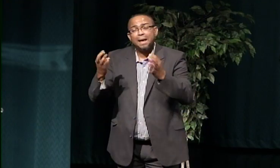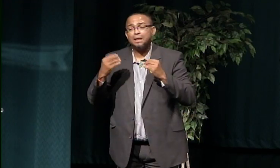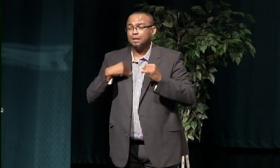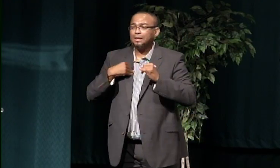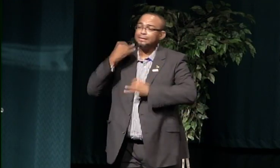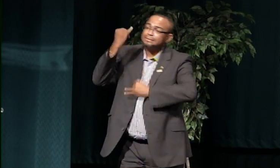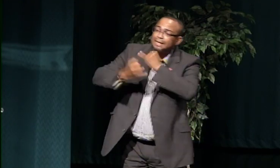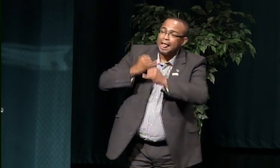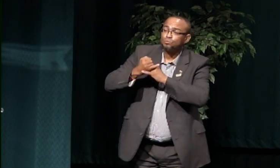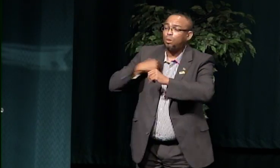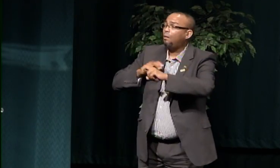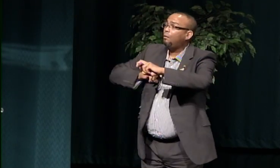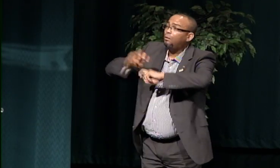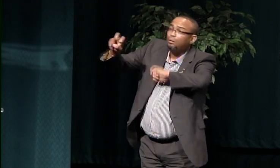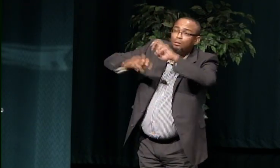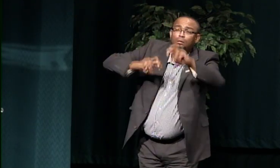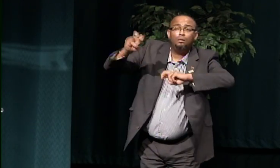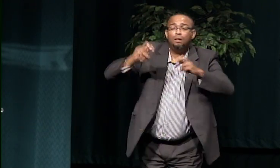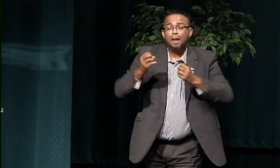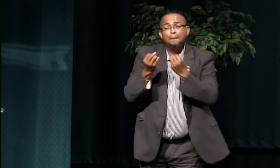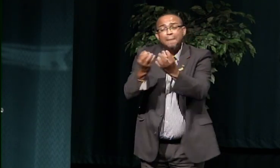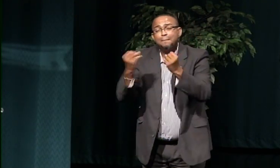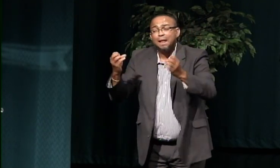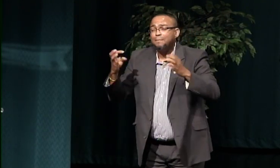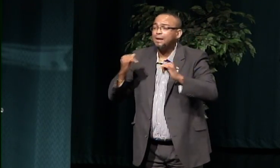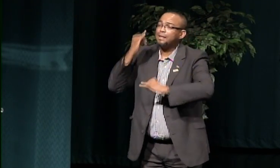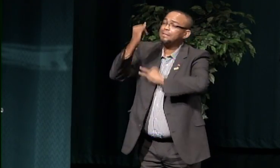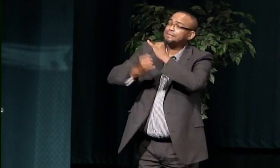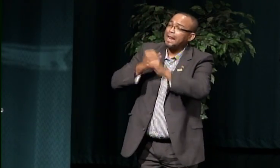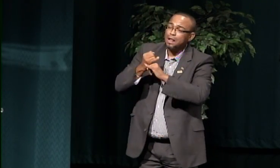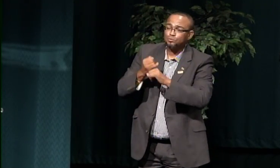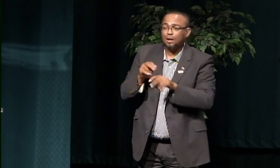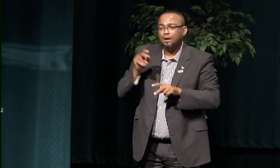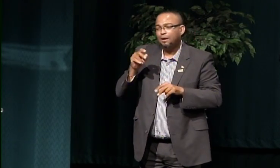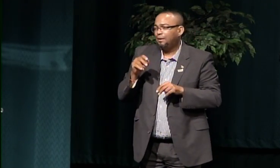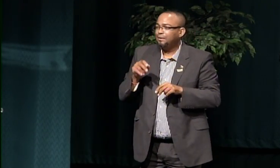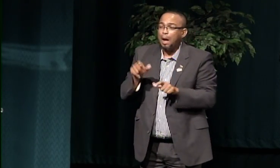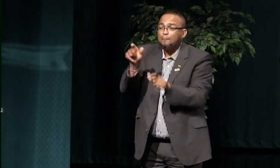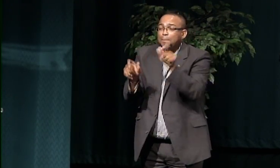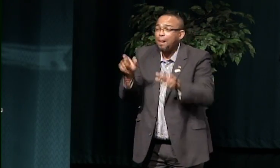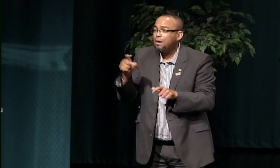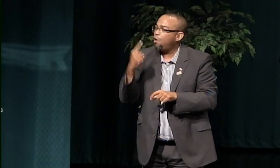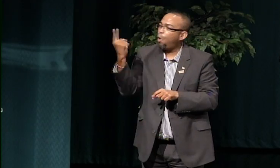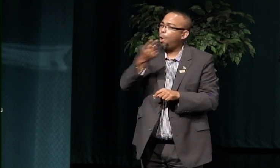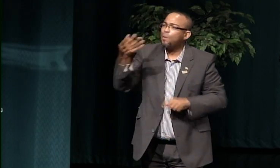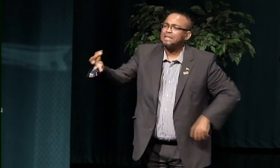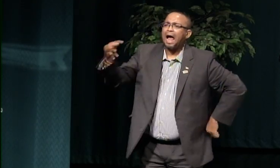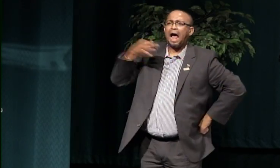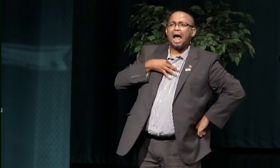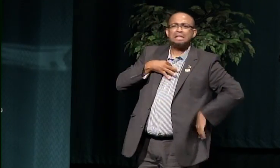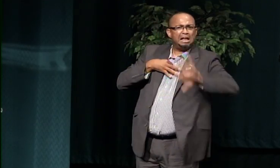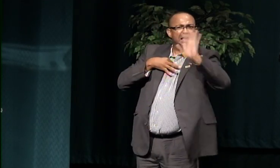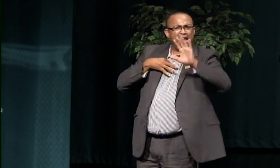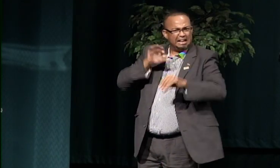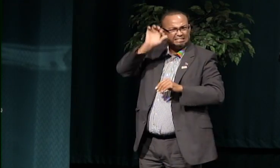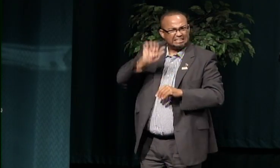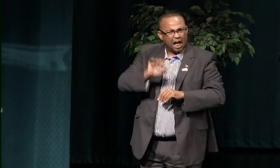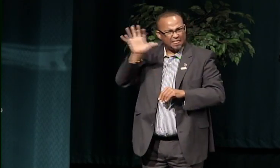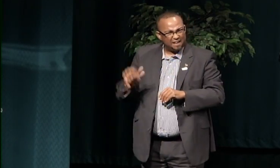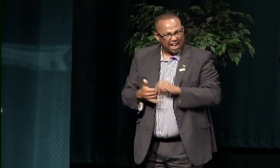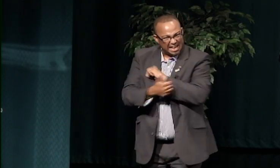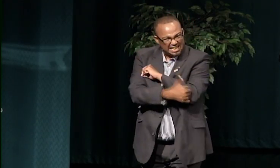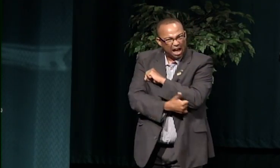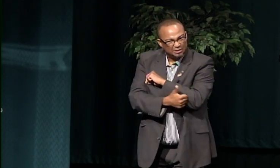I have always traveled across the world